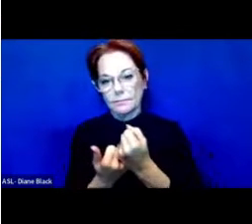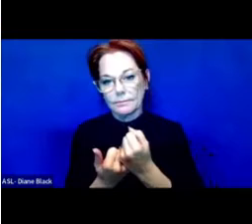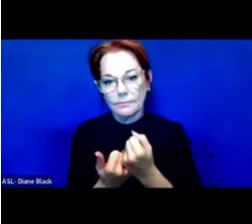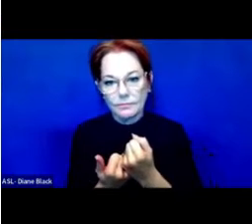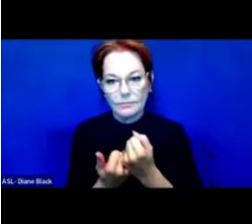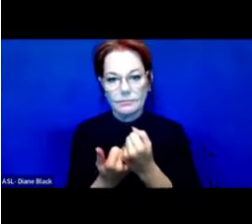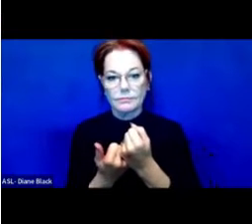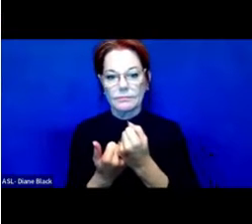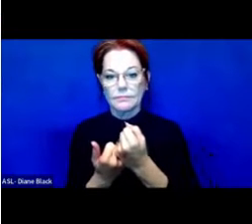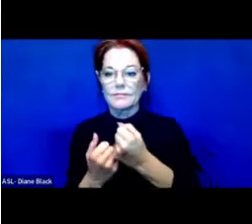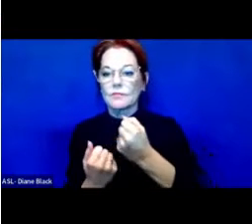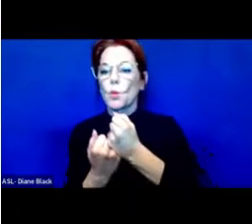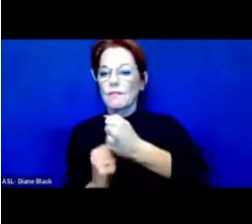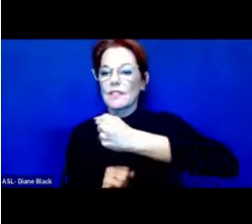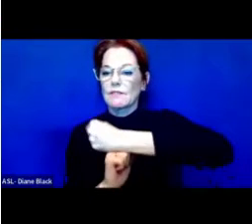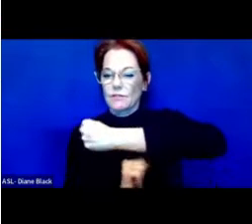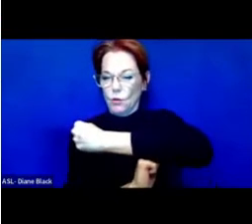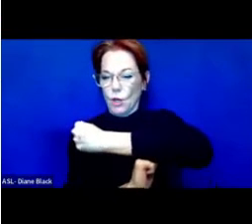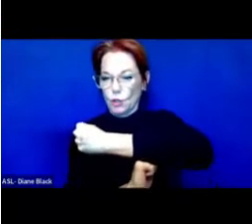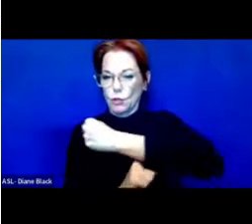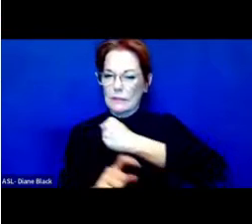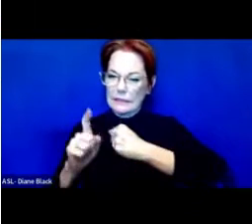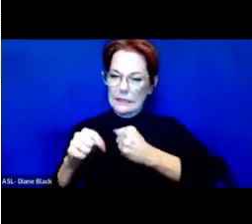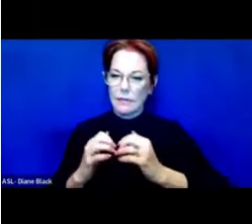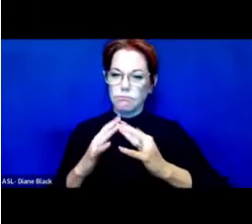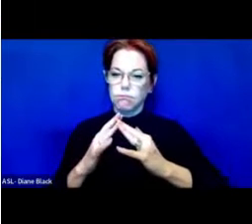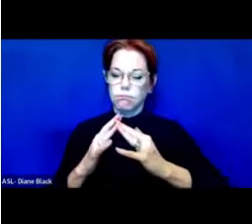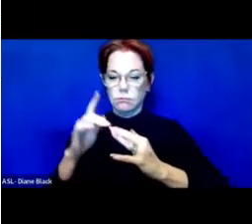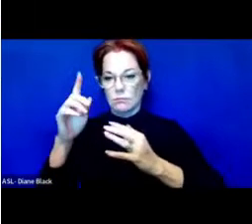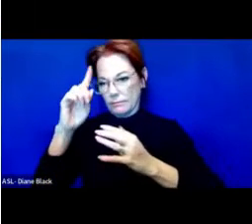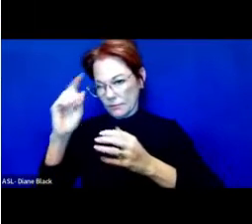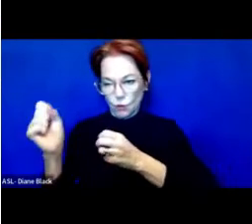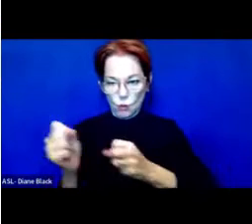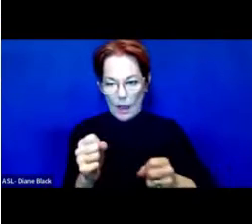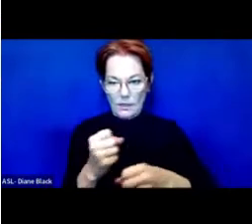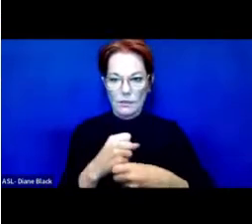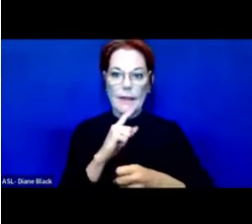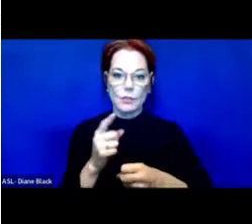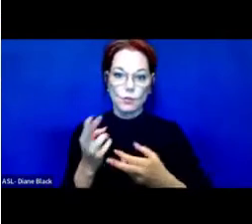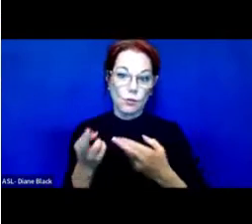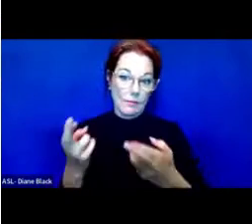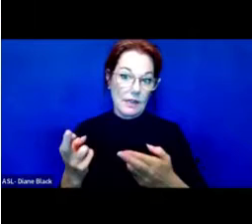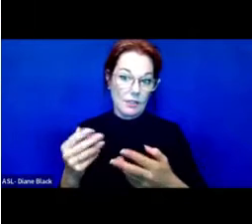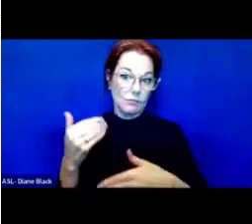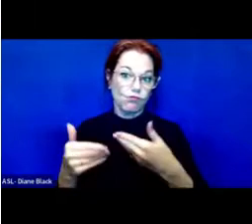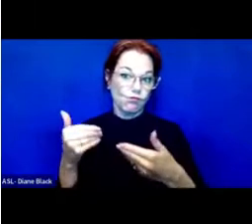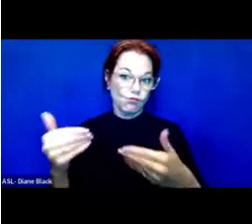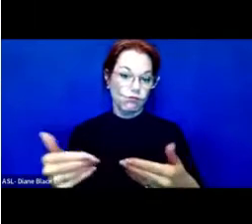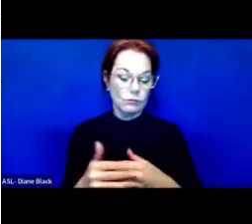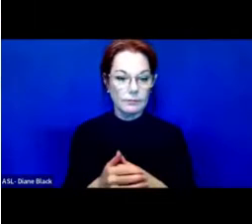infrastructure that's needed to really implement these strategies and make sure these recommendations do go forward. Okay, so we'll dive into each of